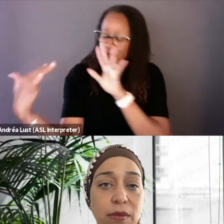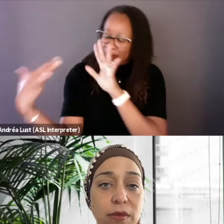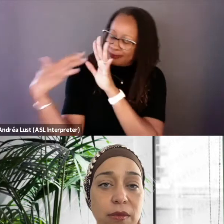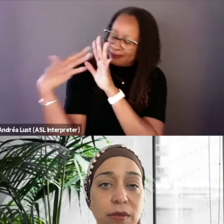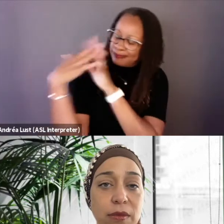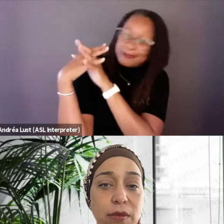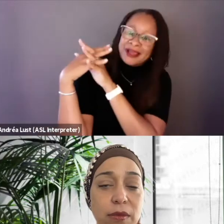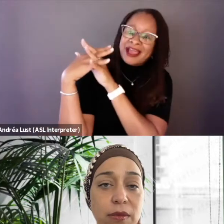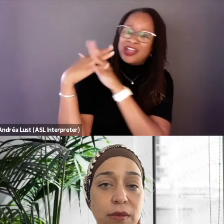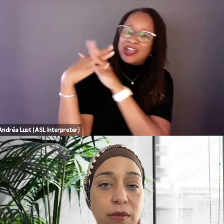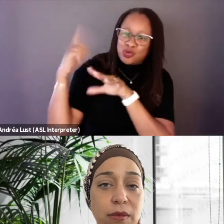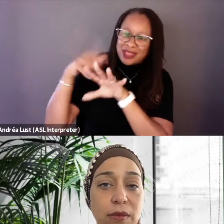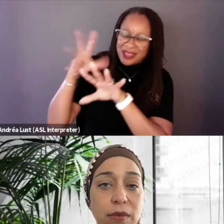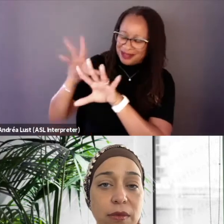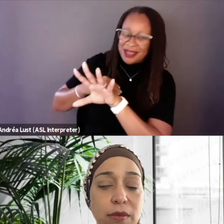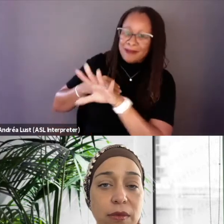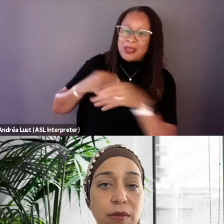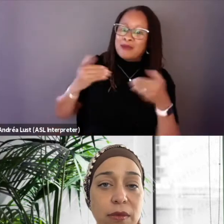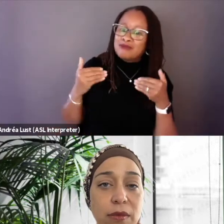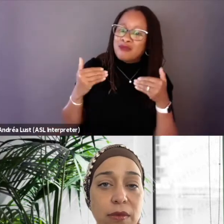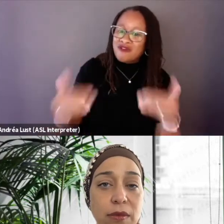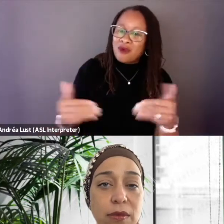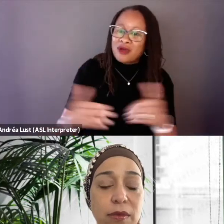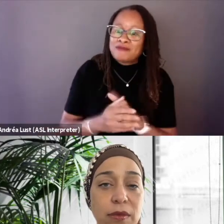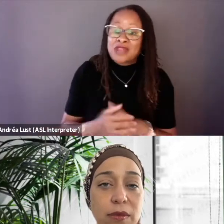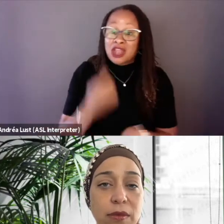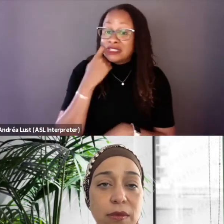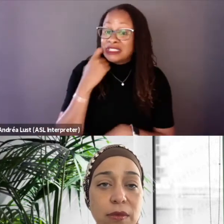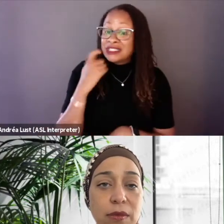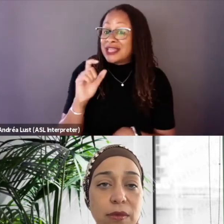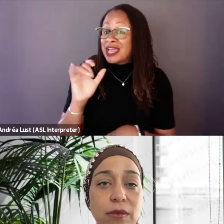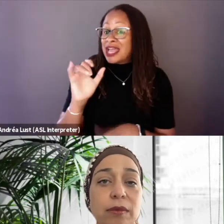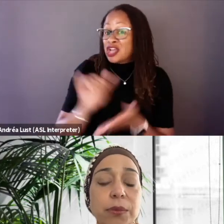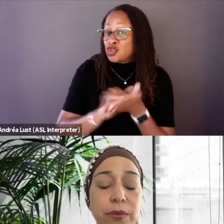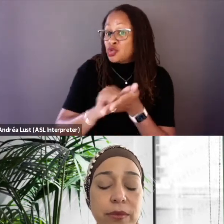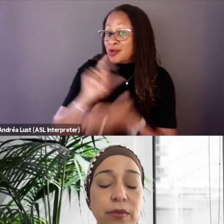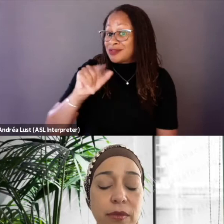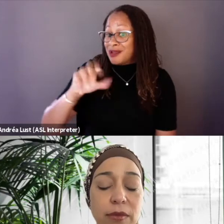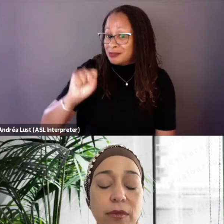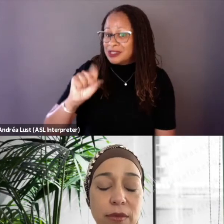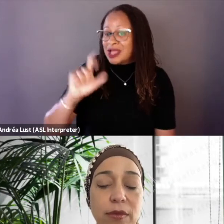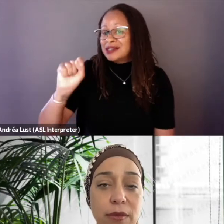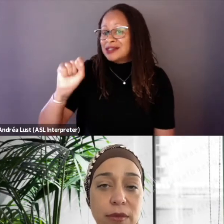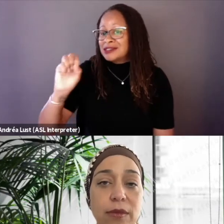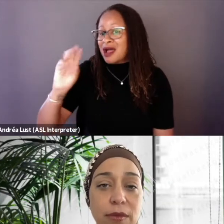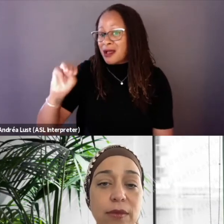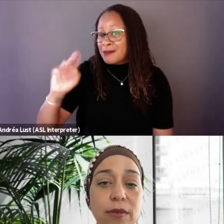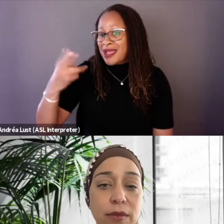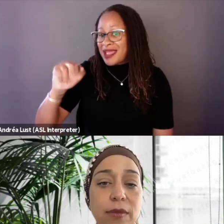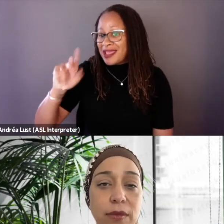Recently, in the New York Times, Tom Hanks just wrote an op ed about how he didn't know there was this Tulsa massacre